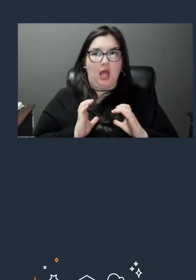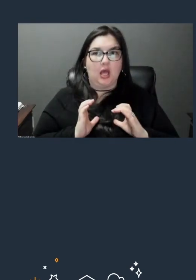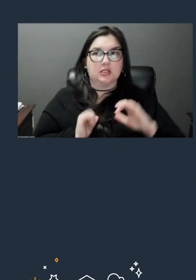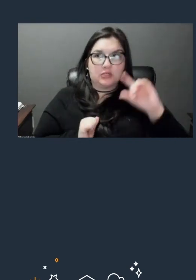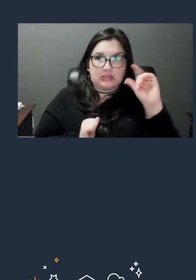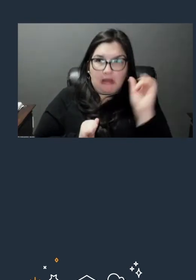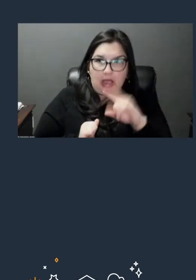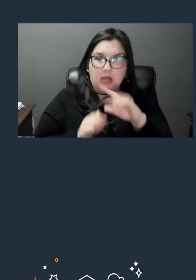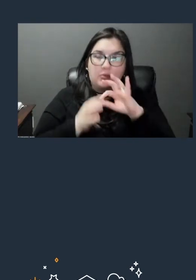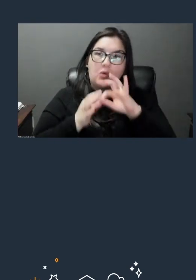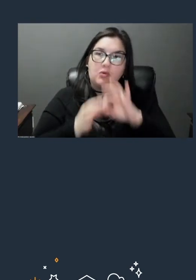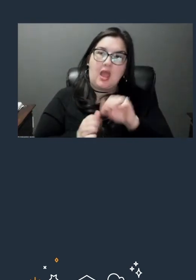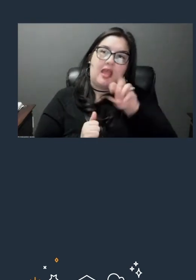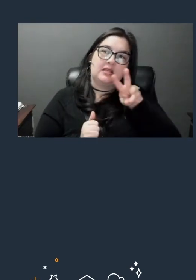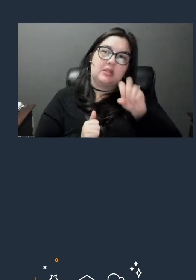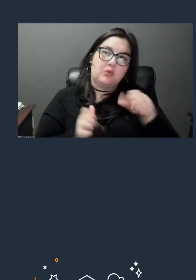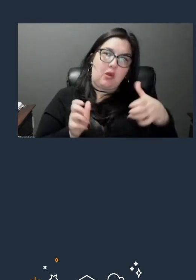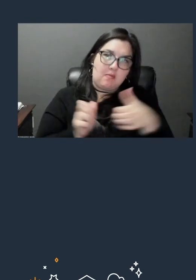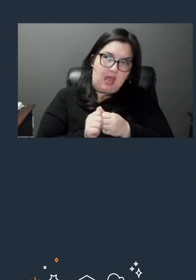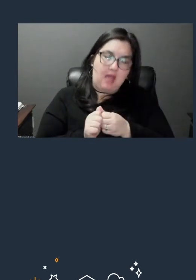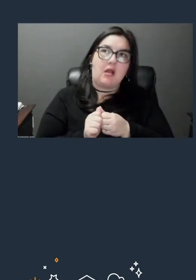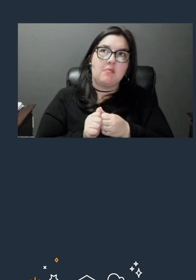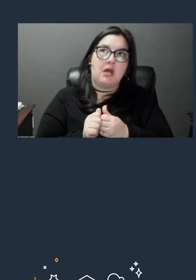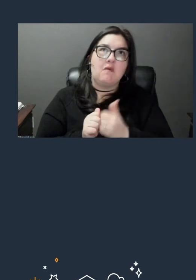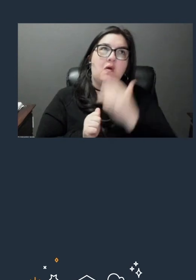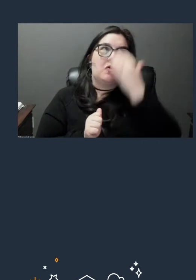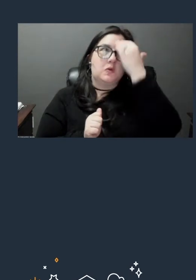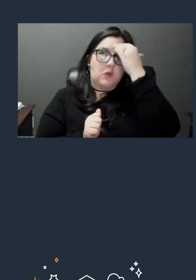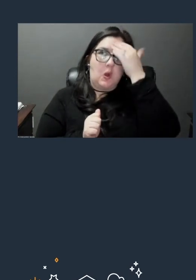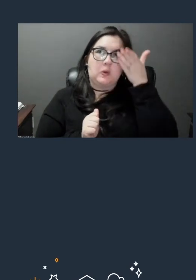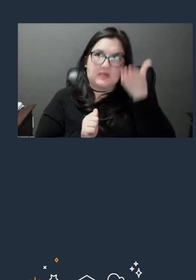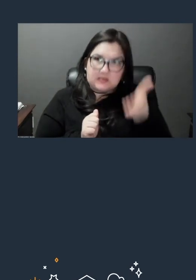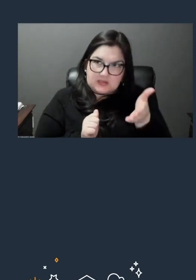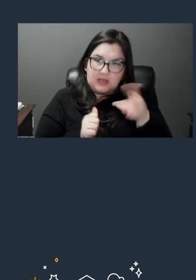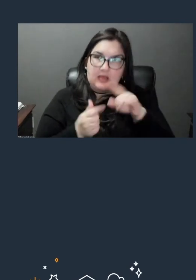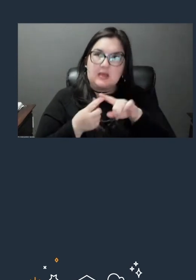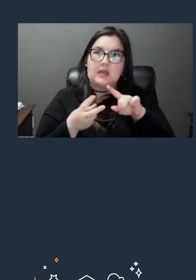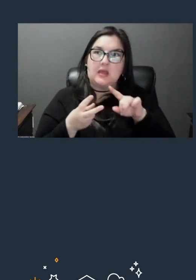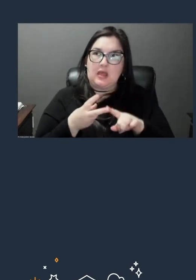Not only do I need to know that this backup exists and that the backup was last taken at X time,